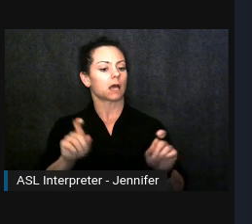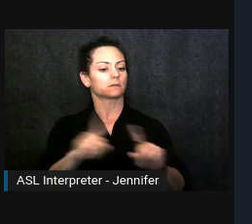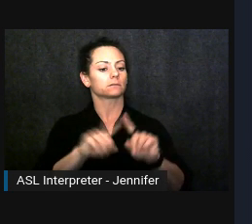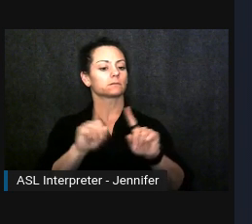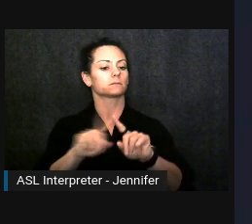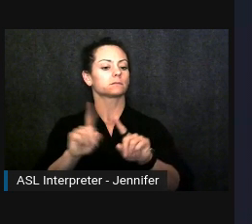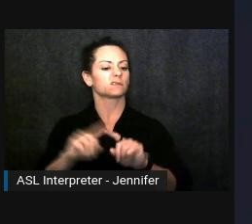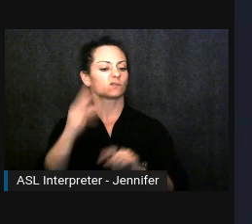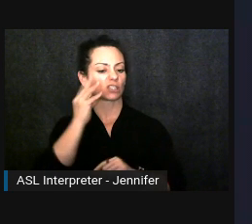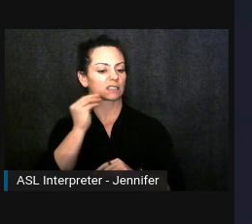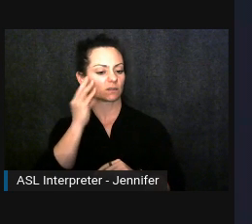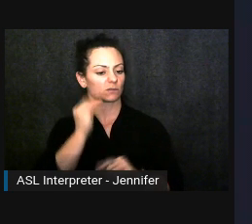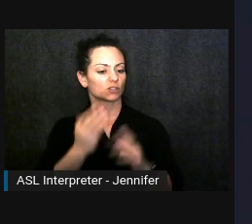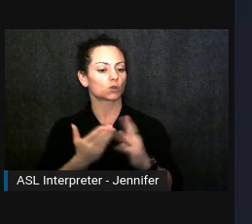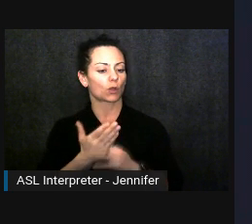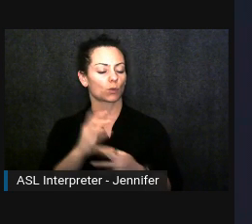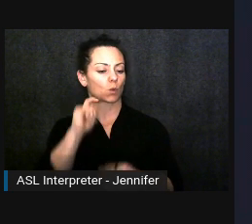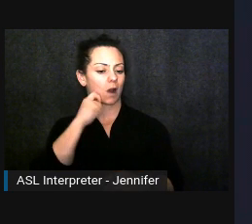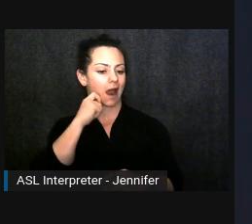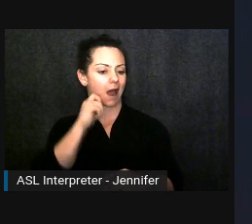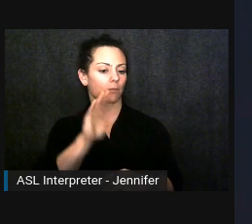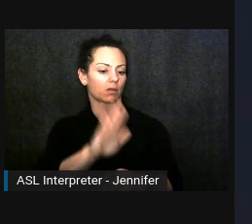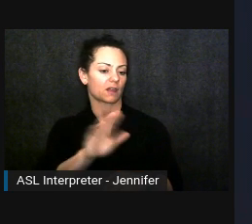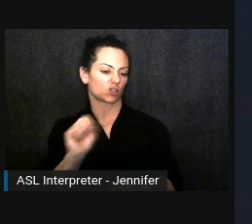through their software. I use that as well.